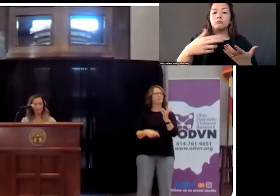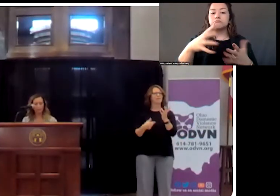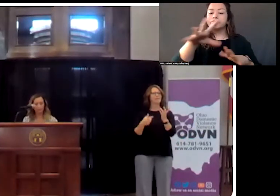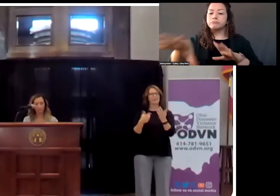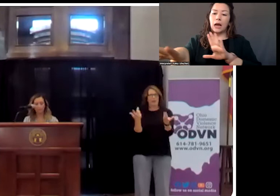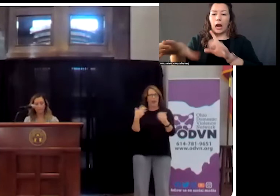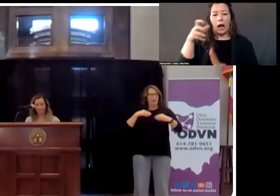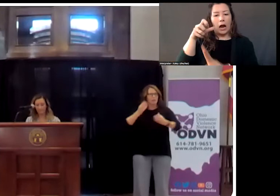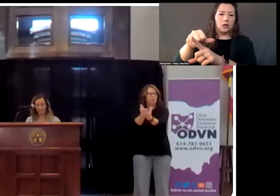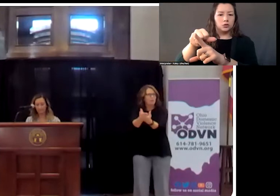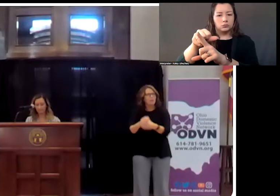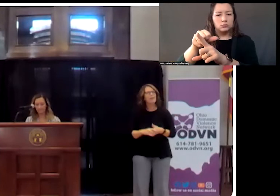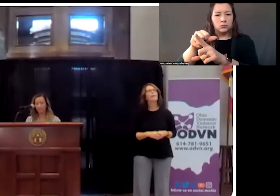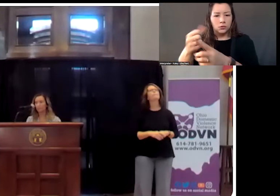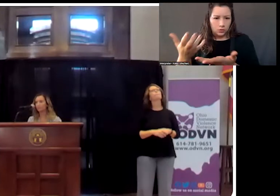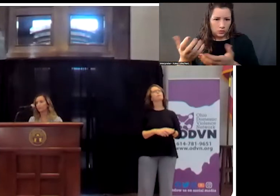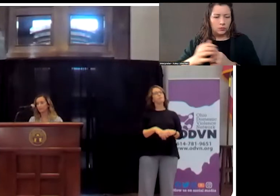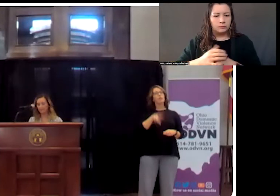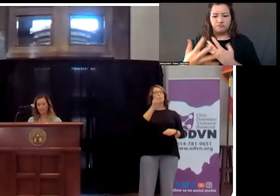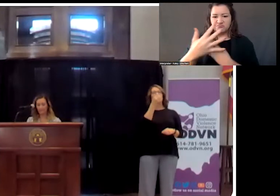So in 2018, he started planning my escape.